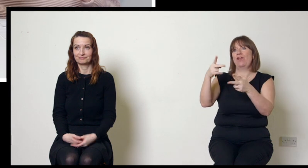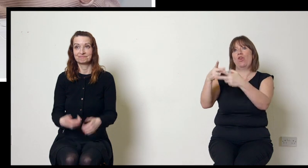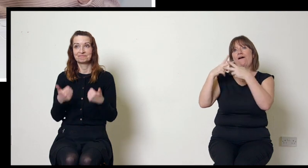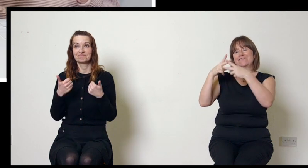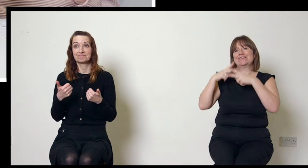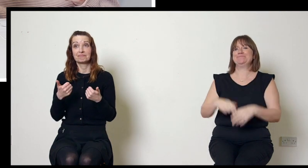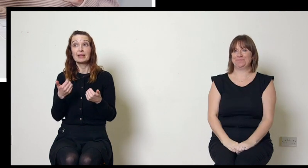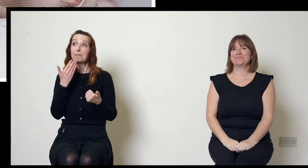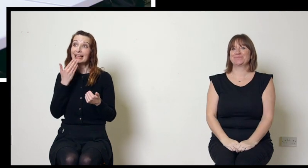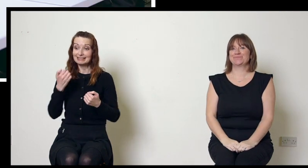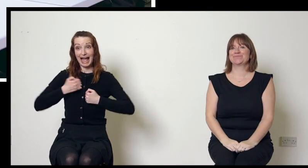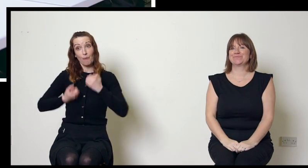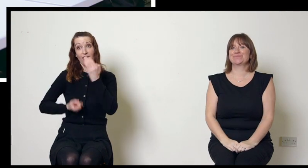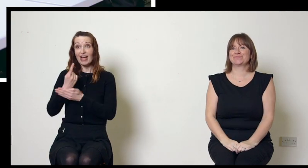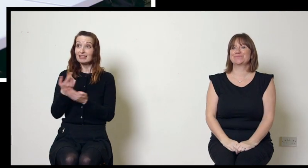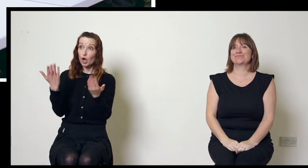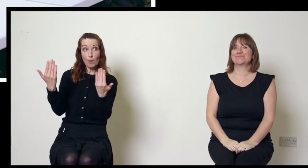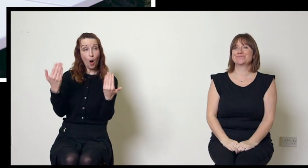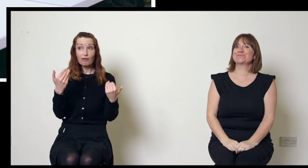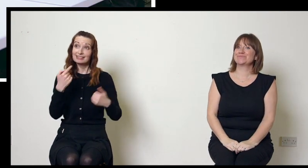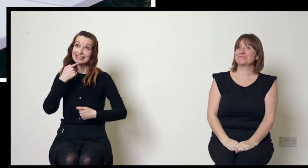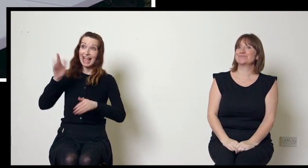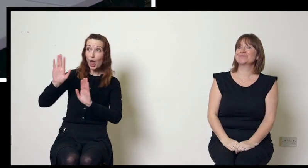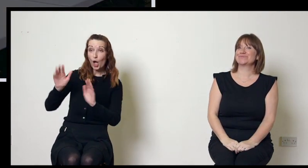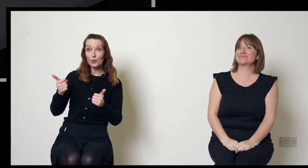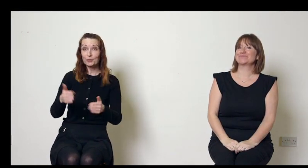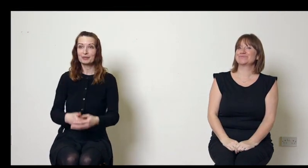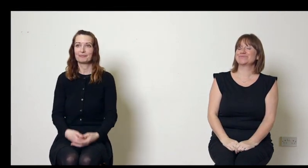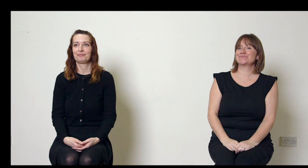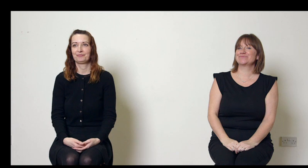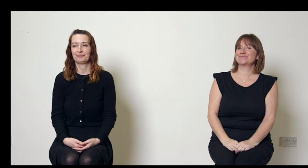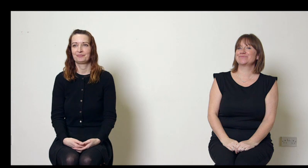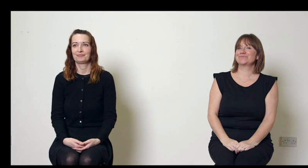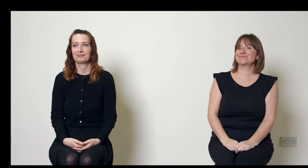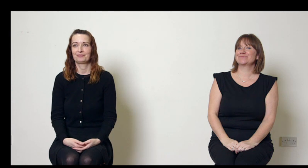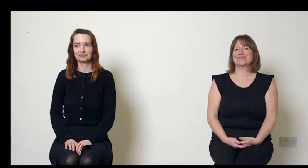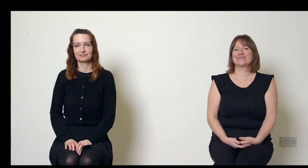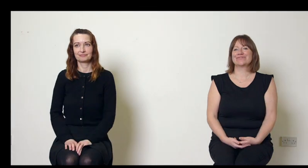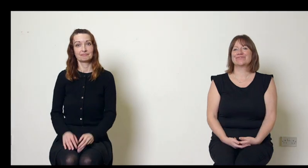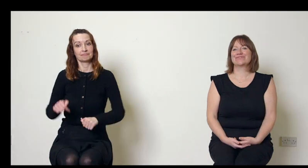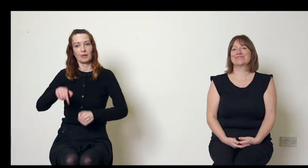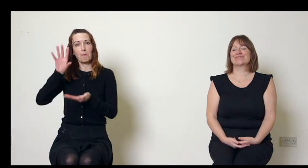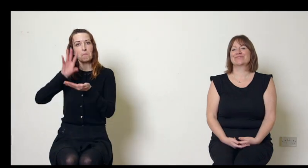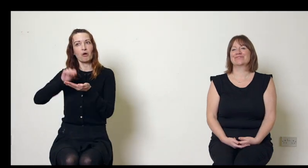and come to our events. Yeah. Yeah. Come say hey. Yeah. This podcast was created